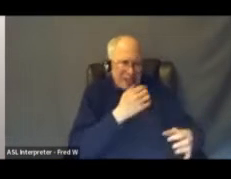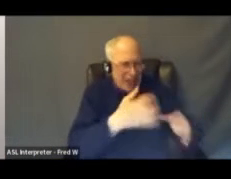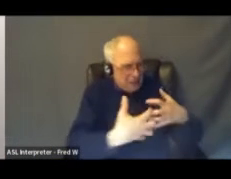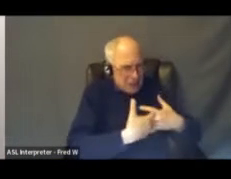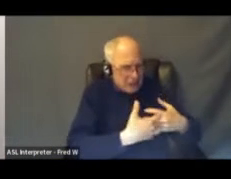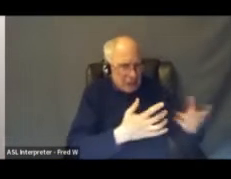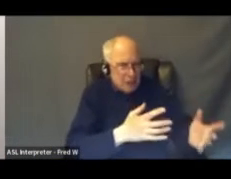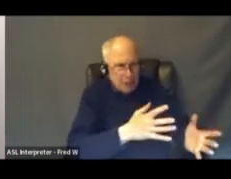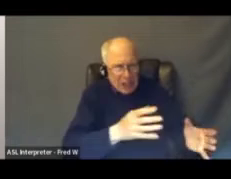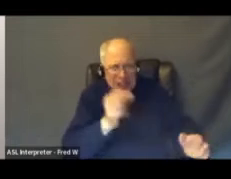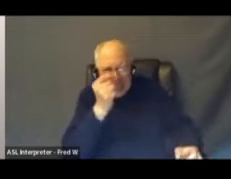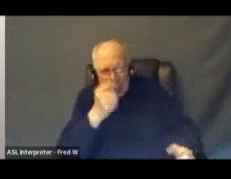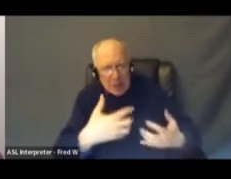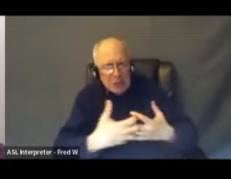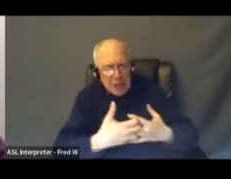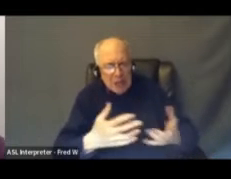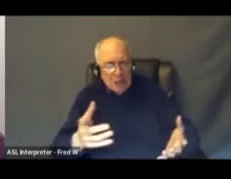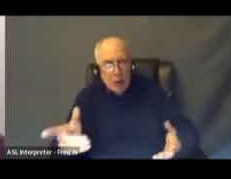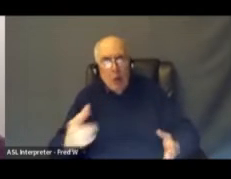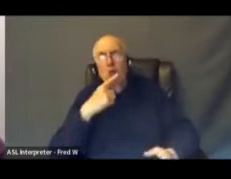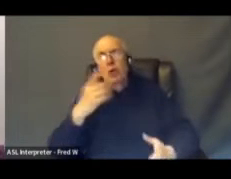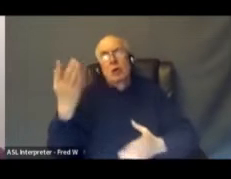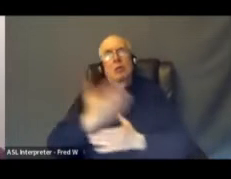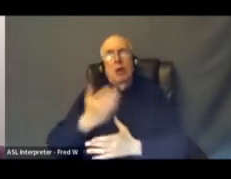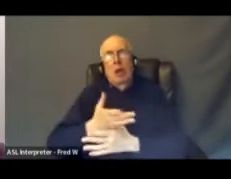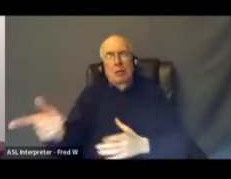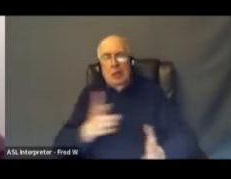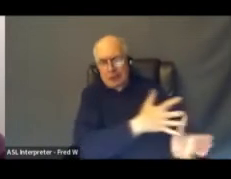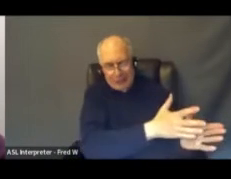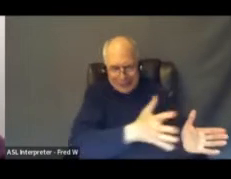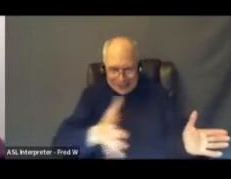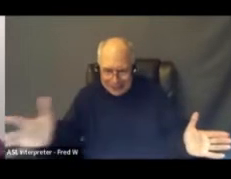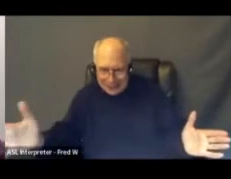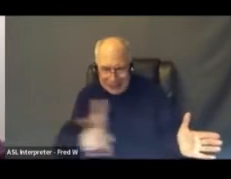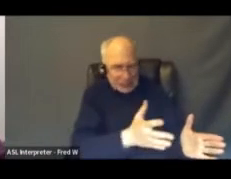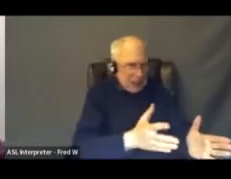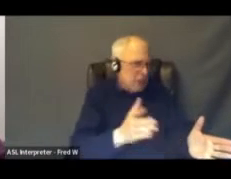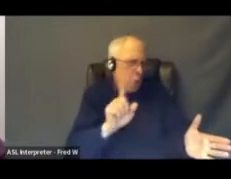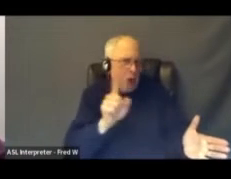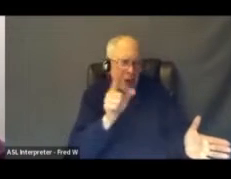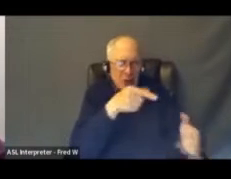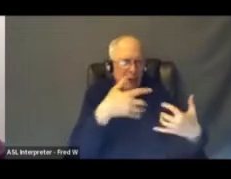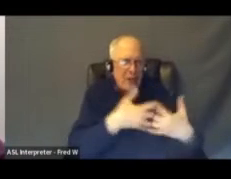my day to day life. I'm adapting